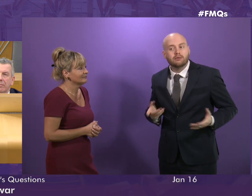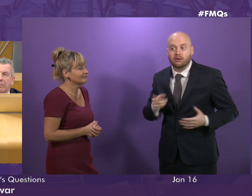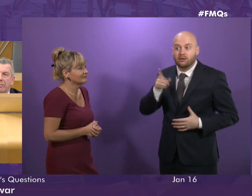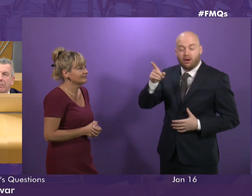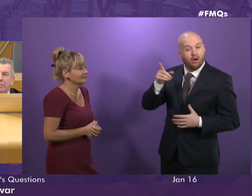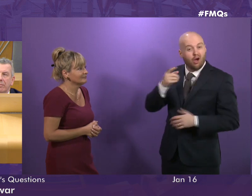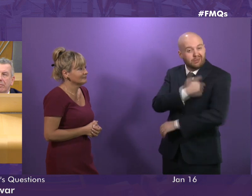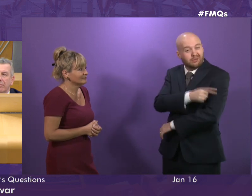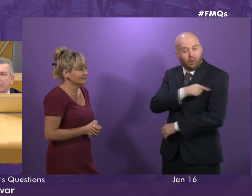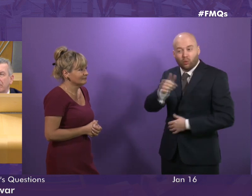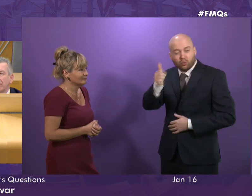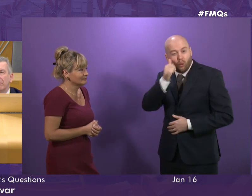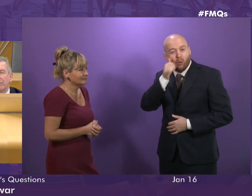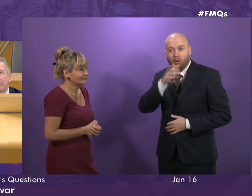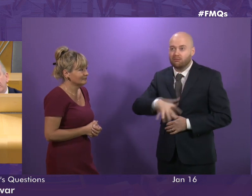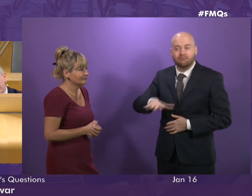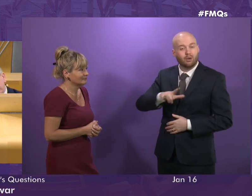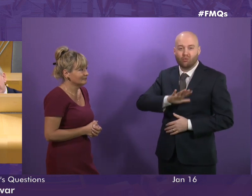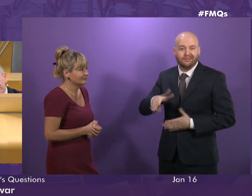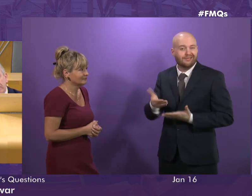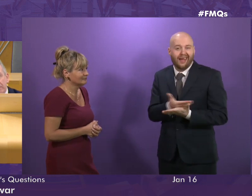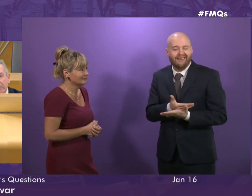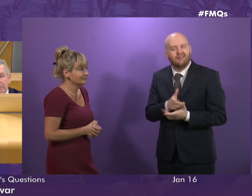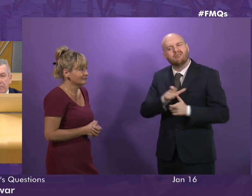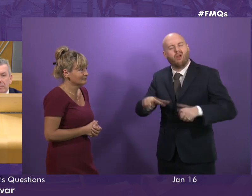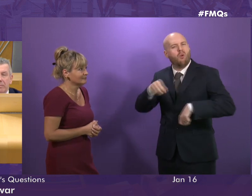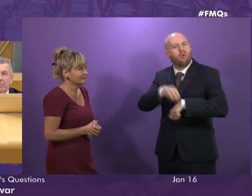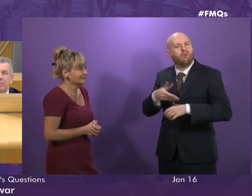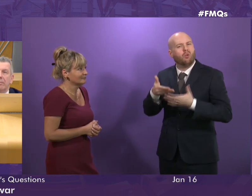it failed to follow protocols and it did not report Milly’s death to the Crown Office